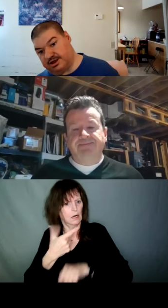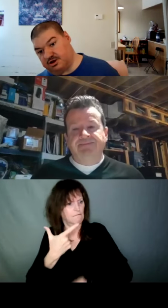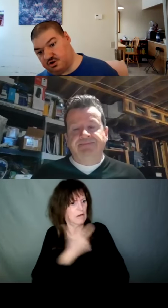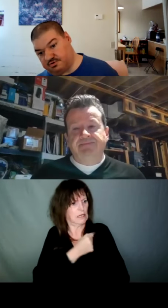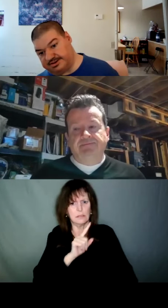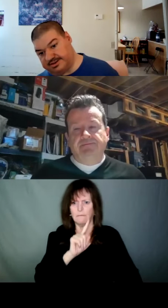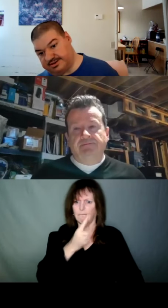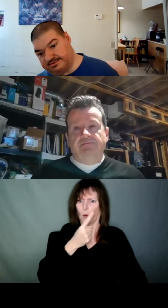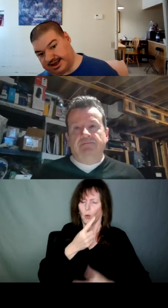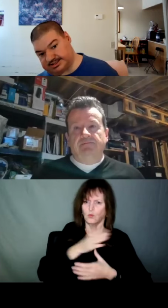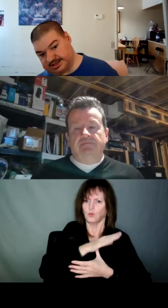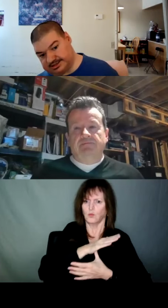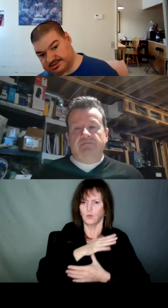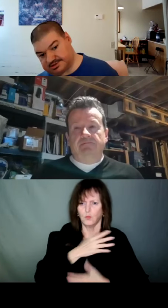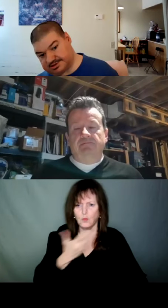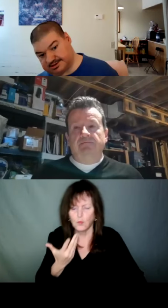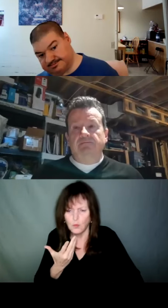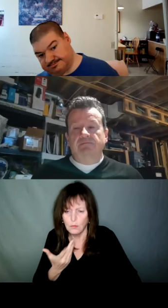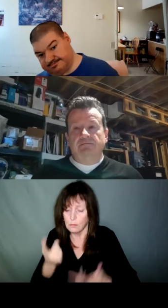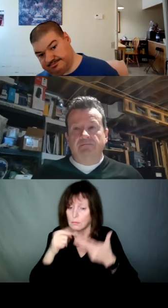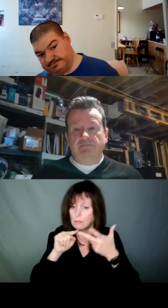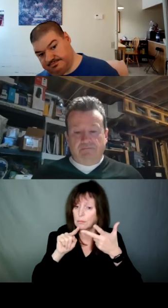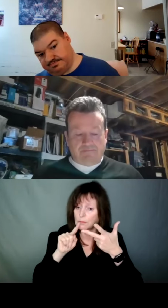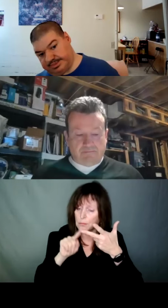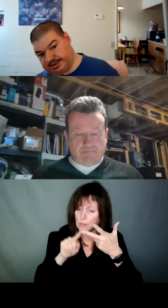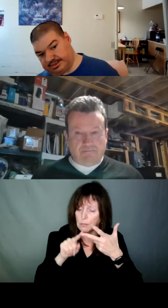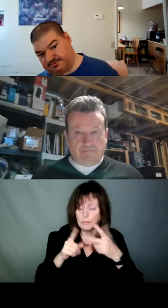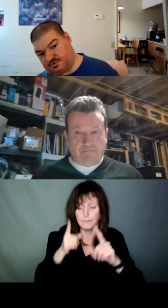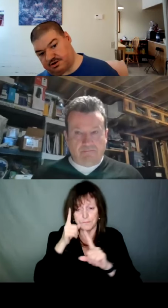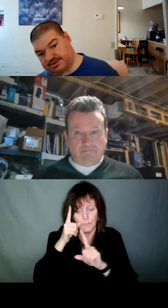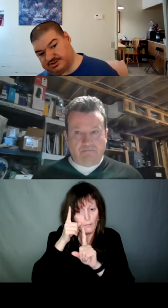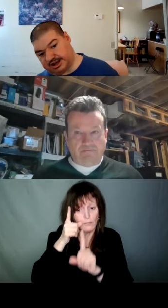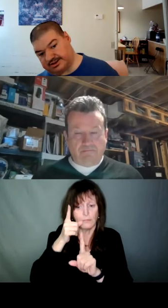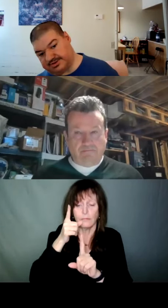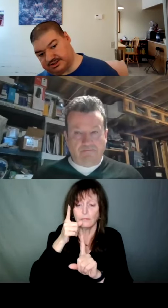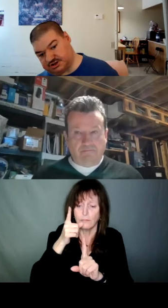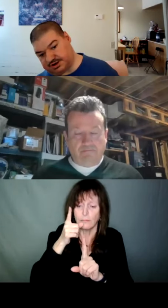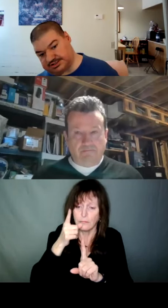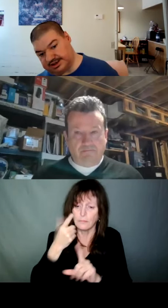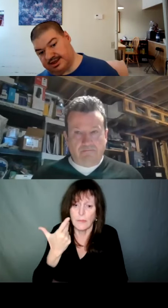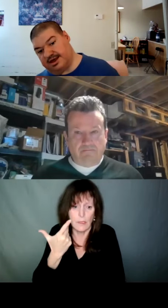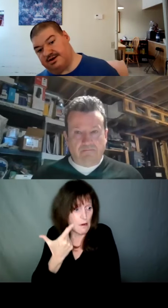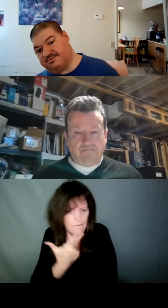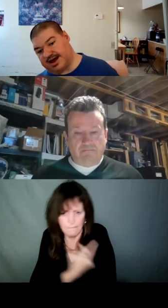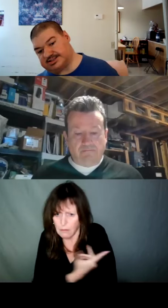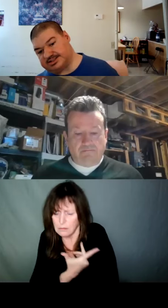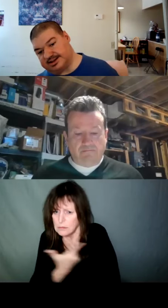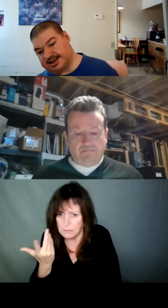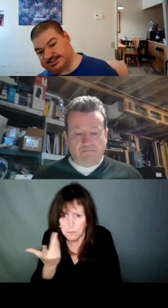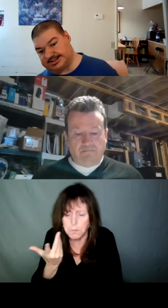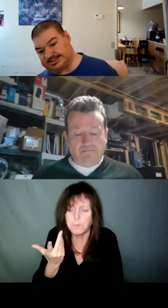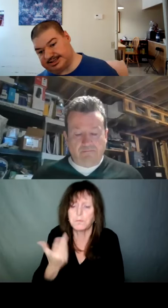is how Canada chose groups for early vaccination . The third objective is information on different Covid